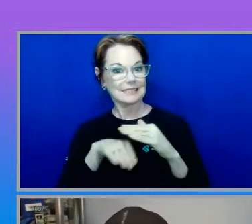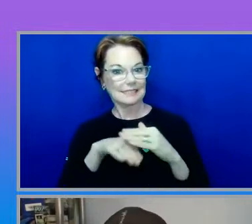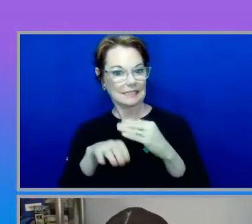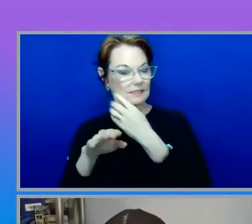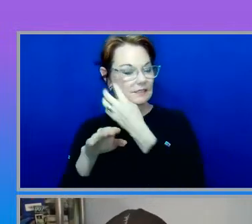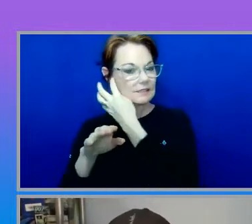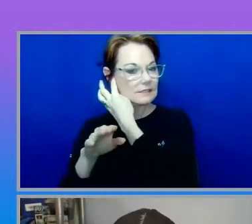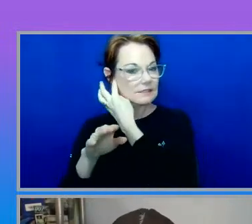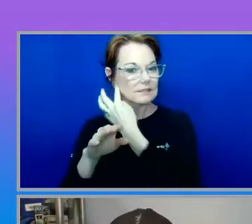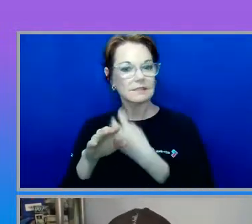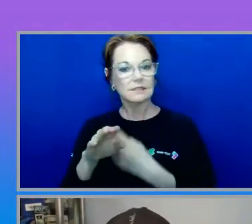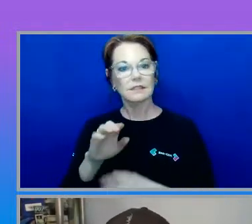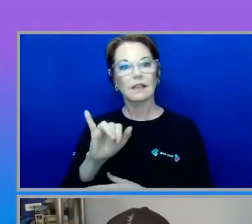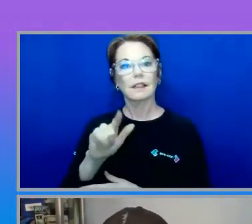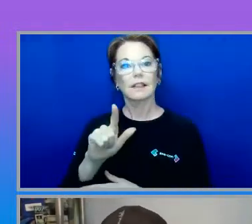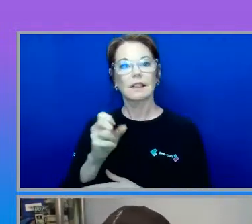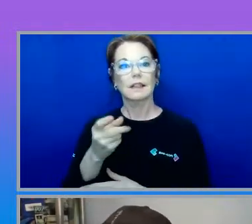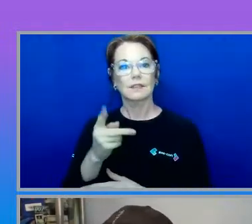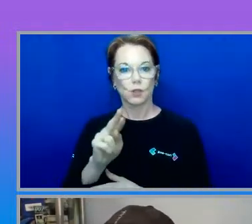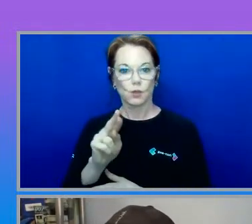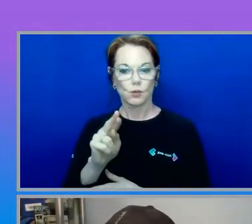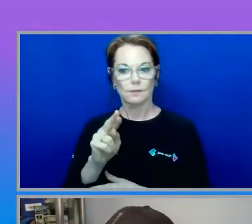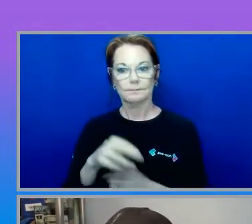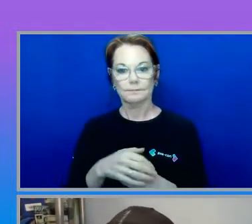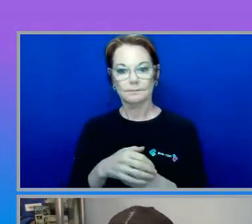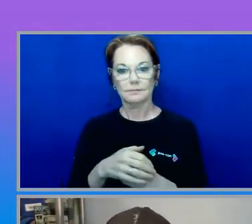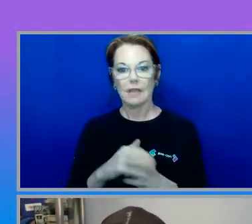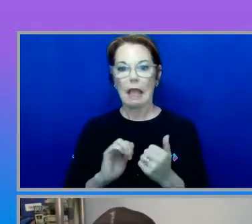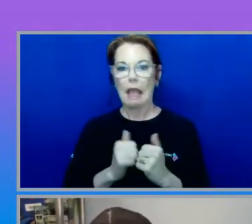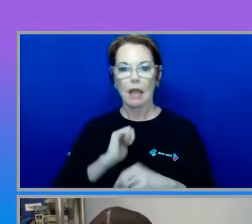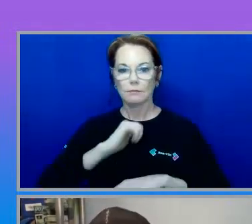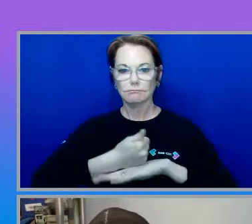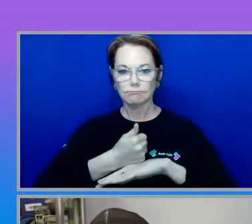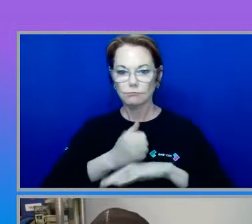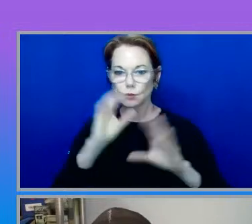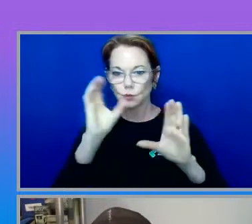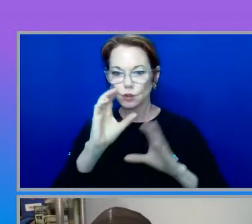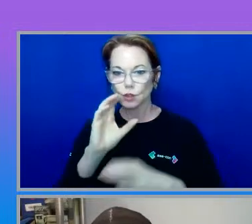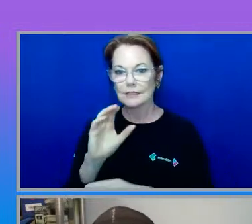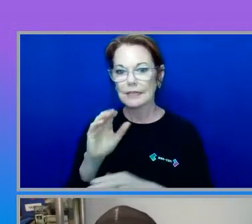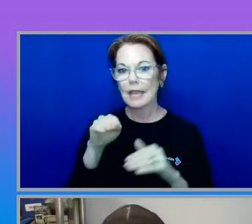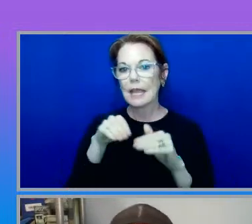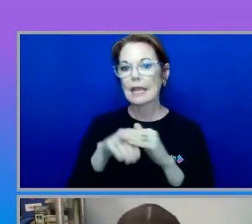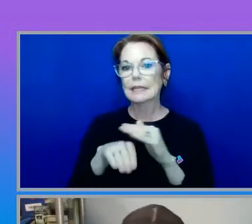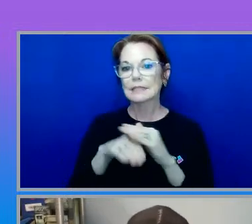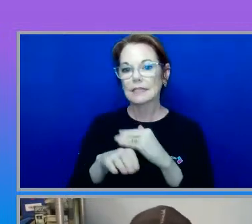linter real quick. And to install the linter you simply